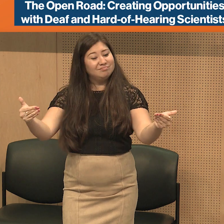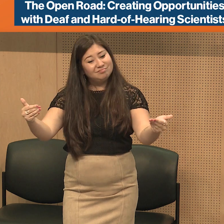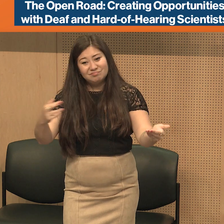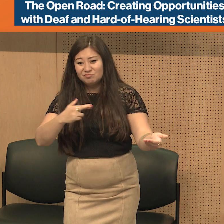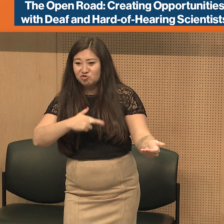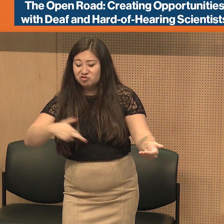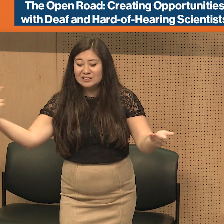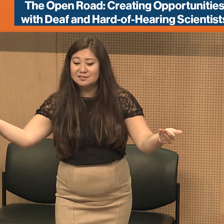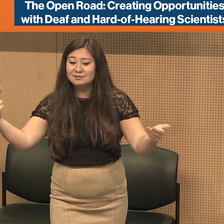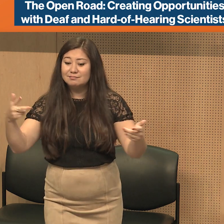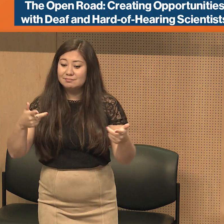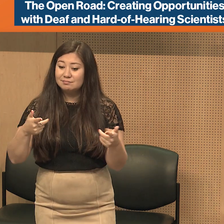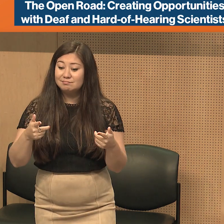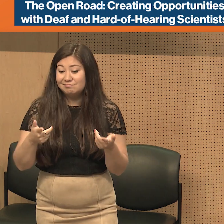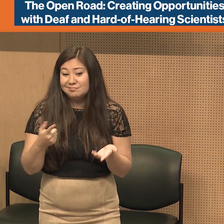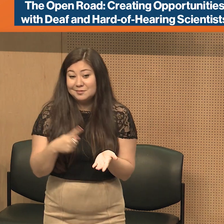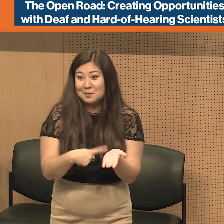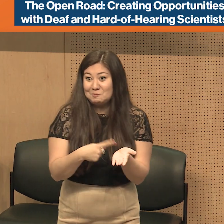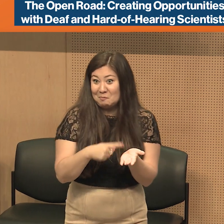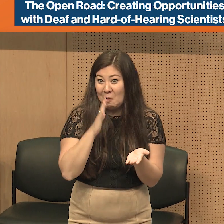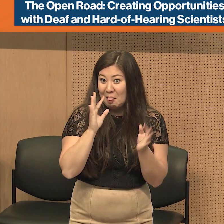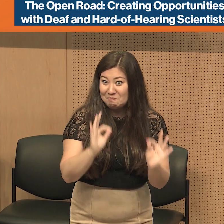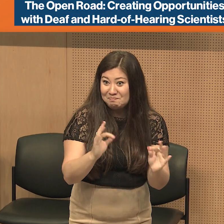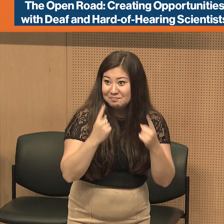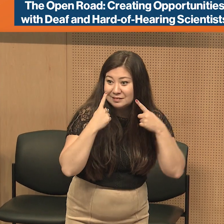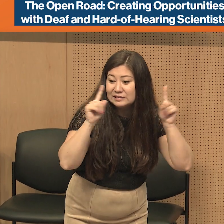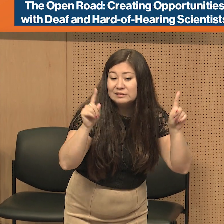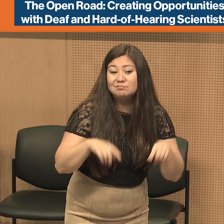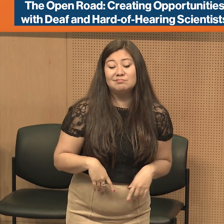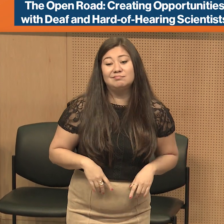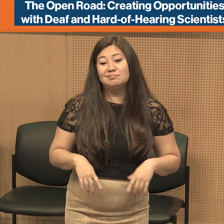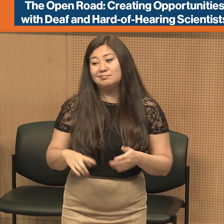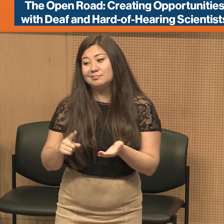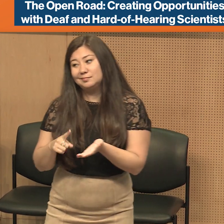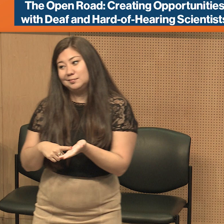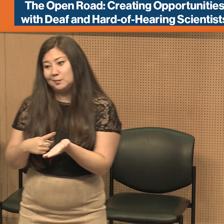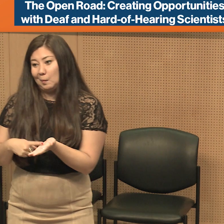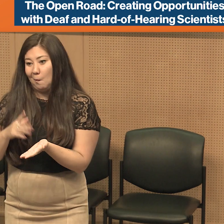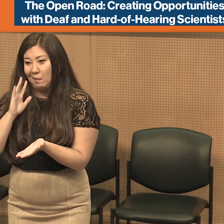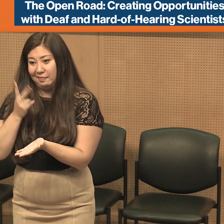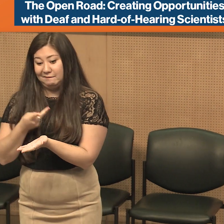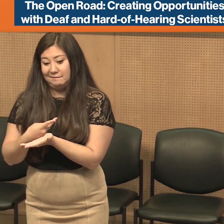So, this quote here says basically